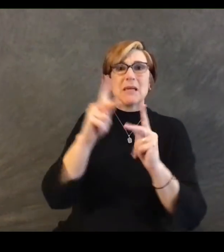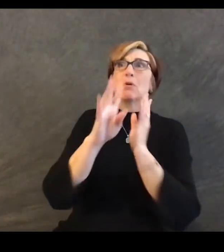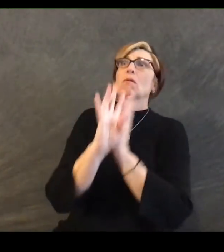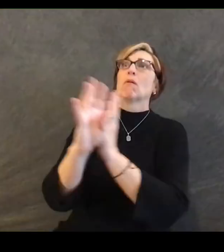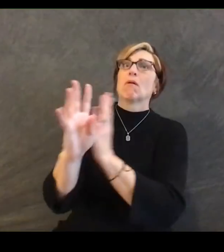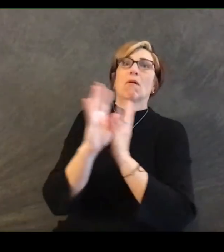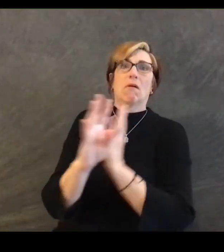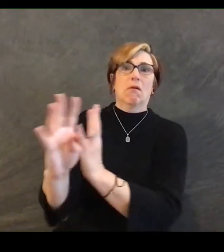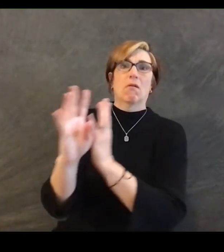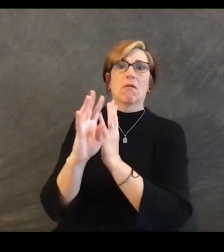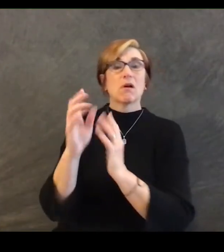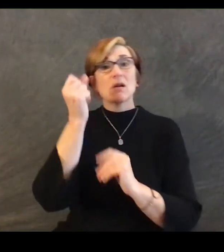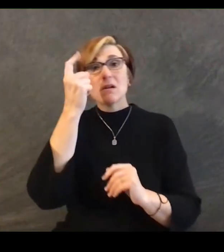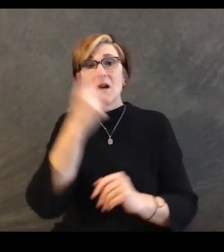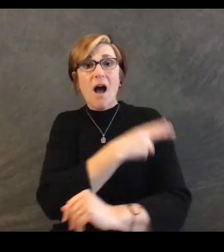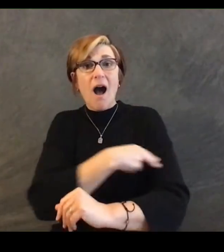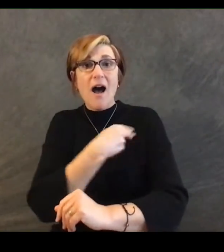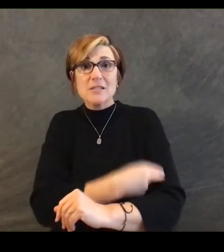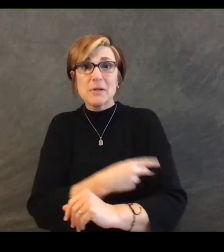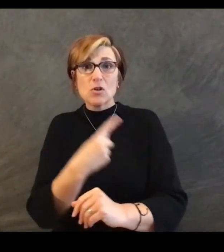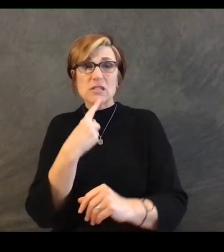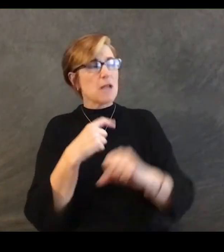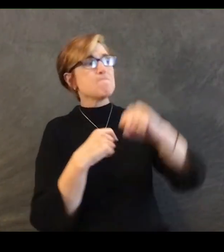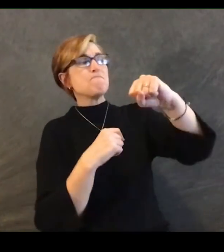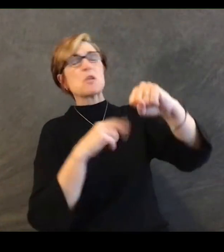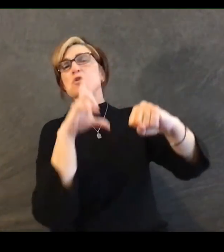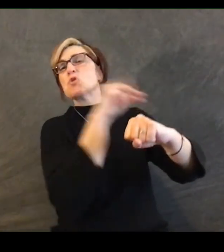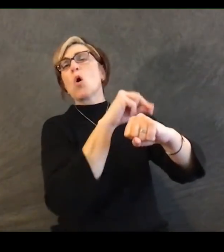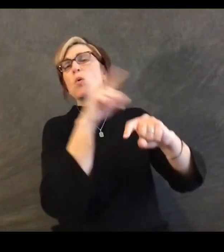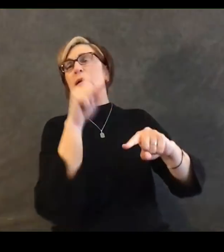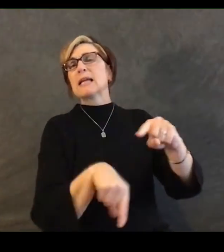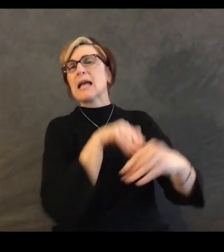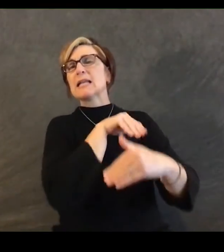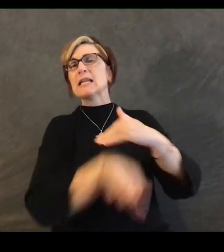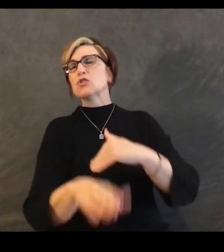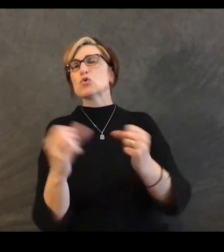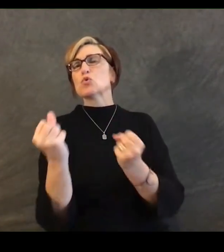away no one who is new ventilation has not received ventilation